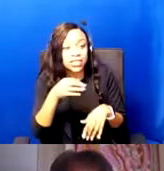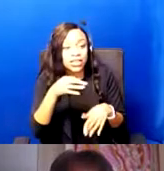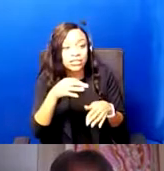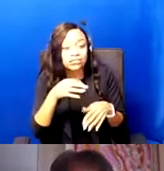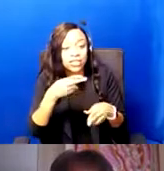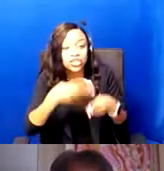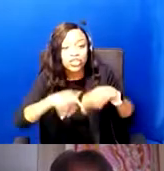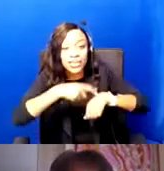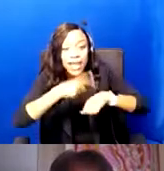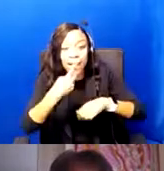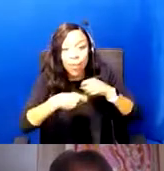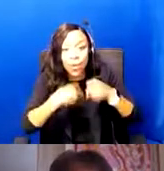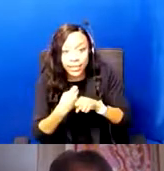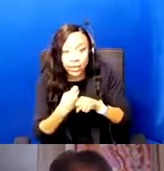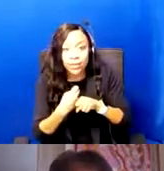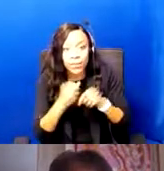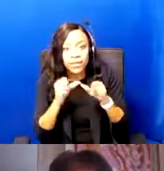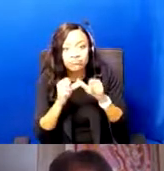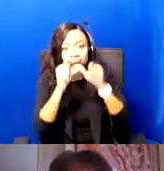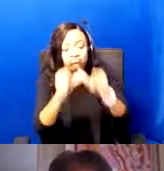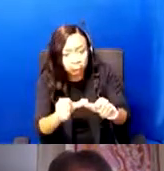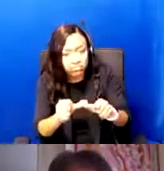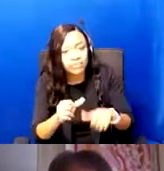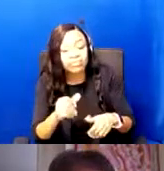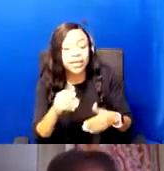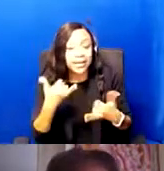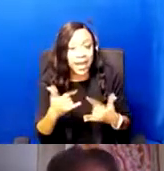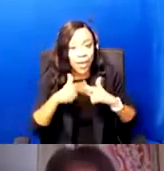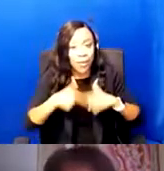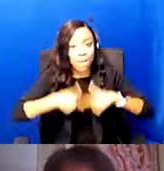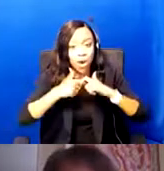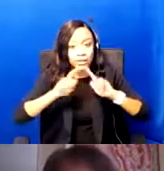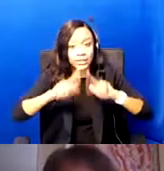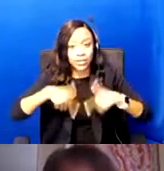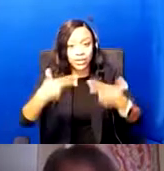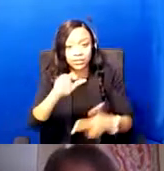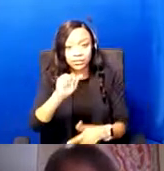So I think I'll pause there and let Alicia take it away. Thank you, Pam.